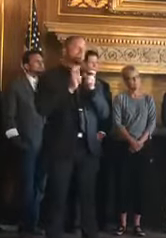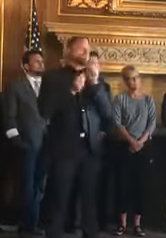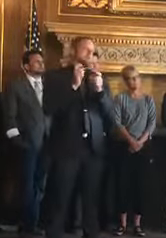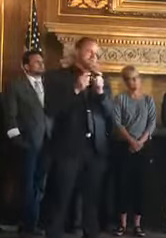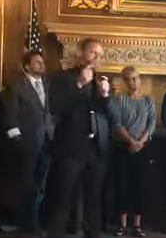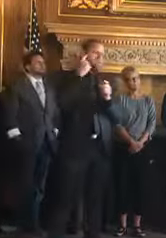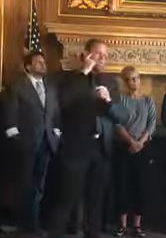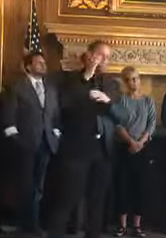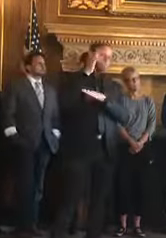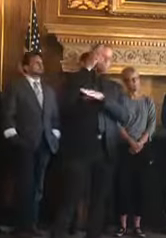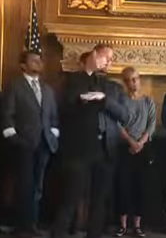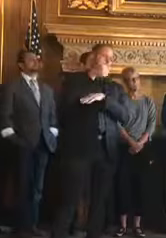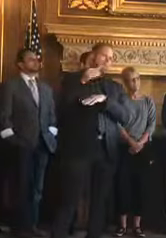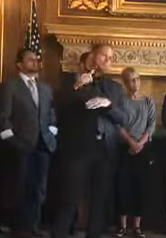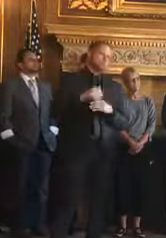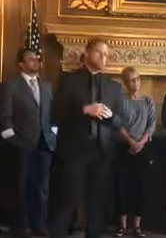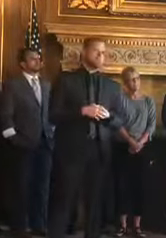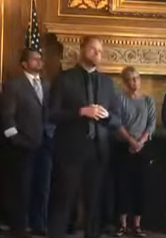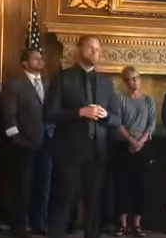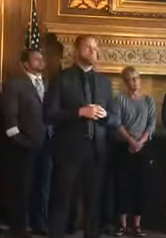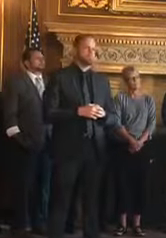our consumers.